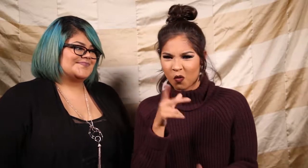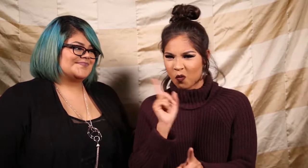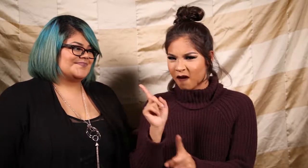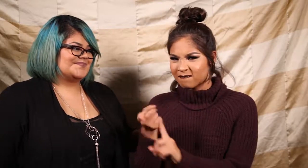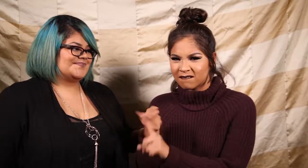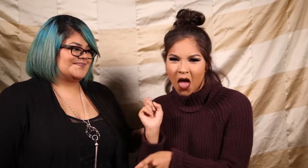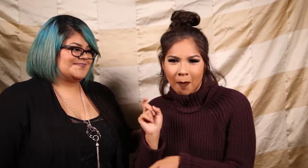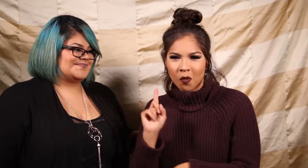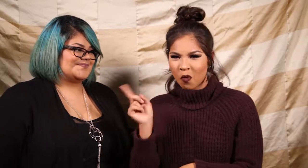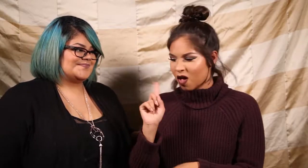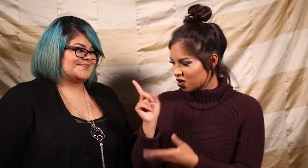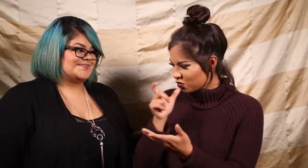who is she..and how...